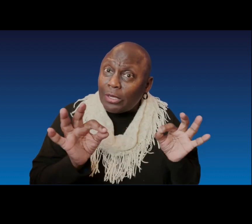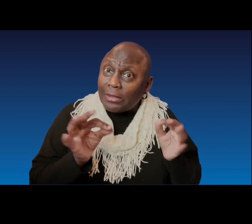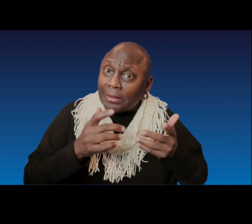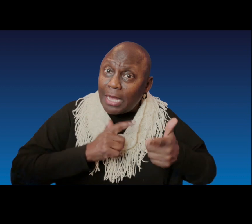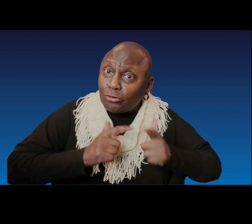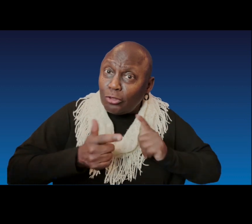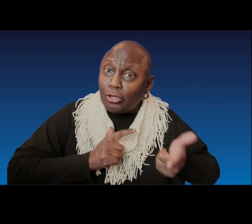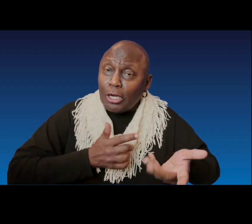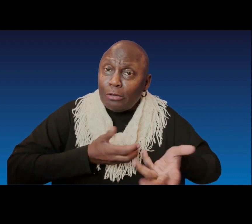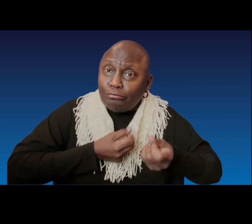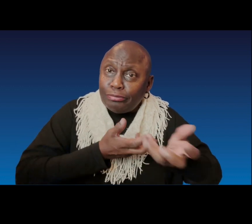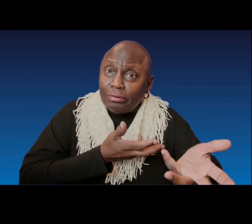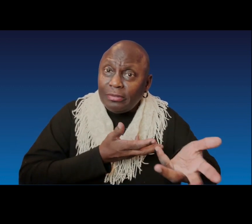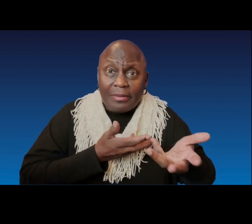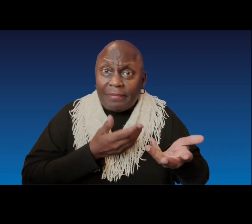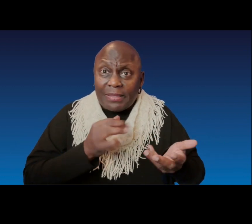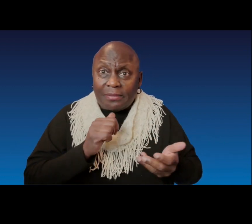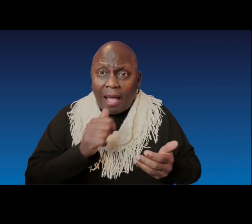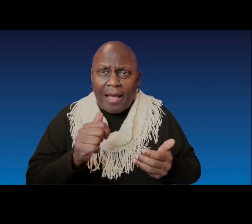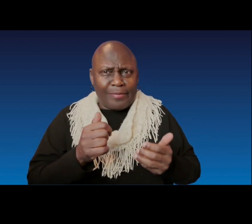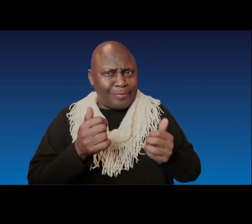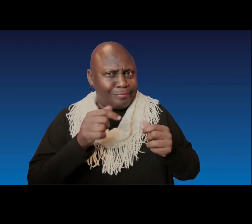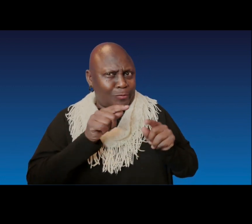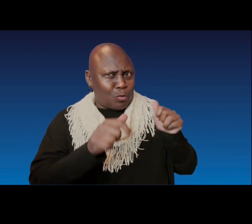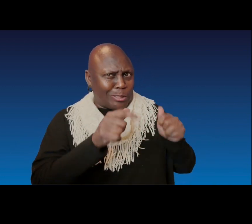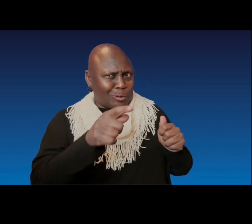What about language interaction and expressive language?